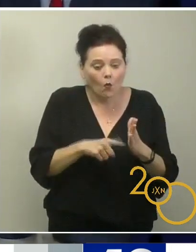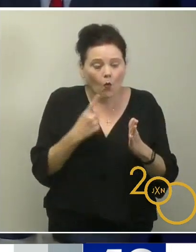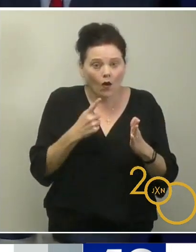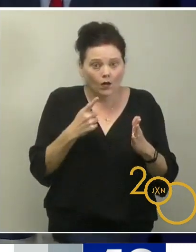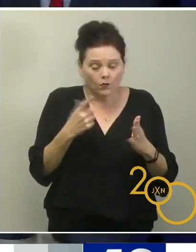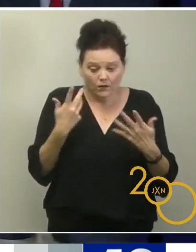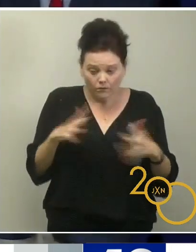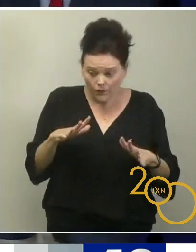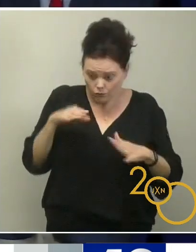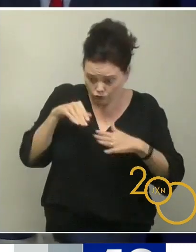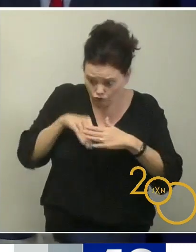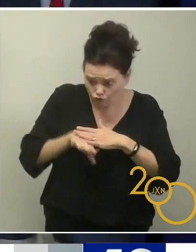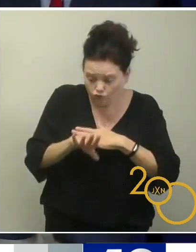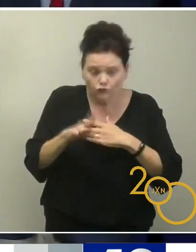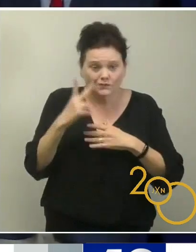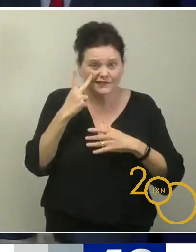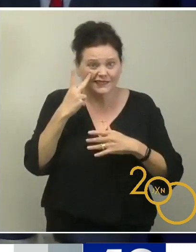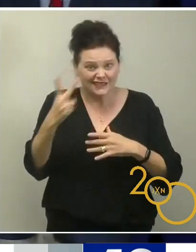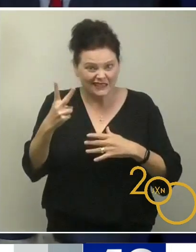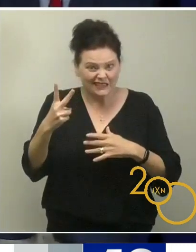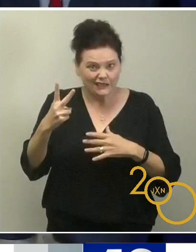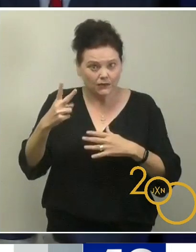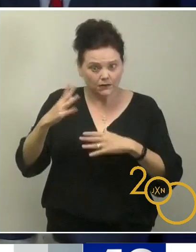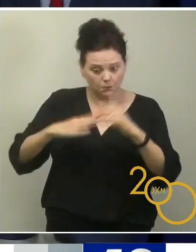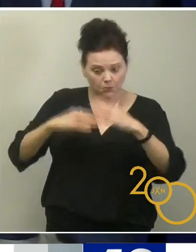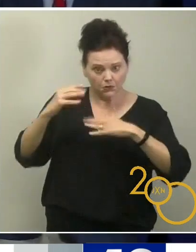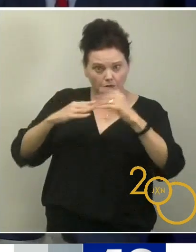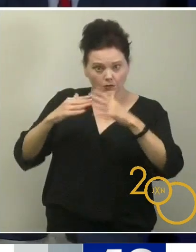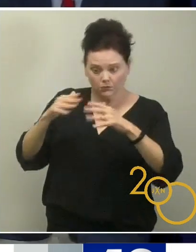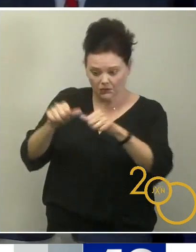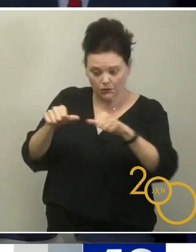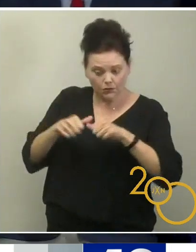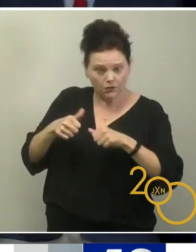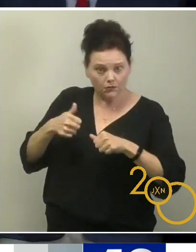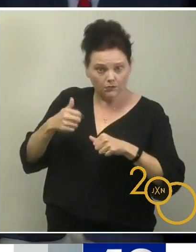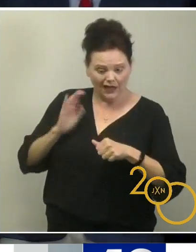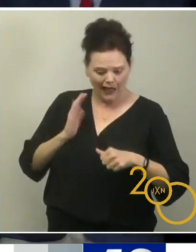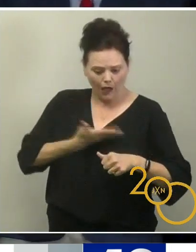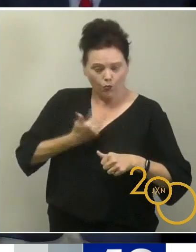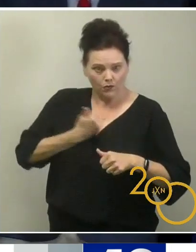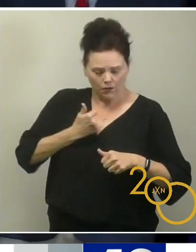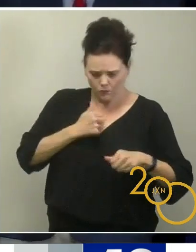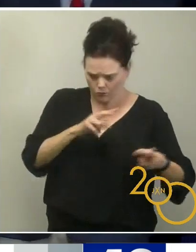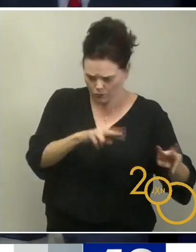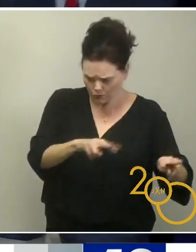THOSE 2 BACKUP PUMPS HAVE BEEN OPERATING FOR EXTENDED PERIOD OF TIME. WE ARE HOPEFUL THAT ONCE WE GET